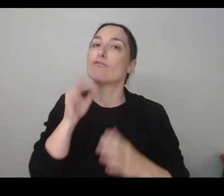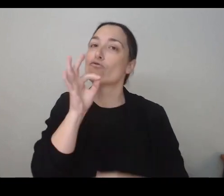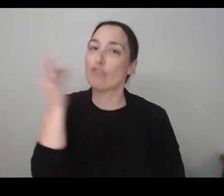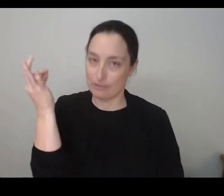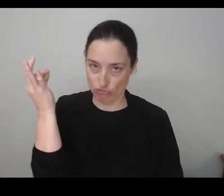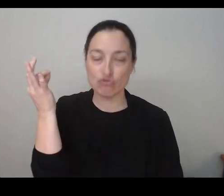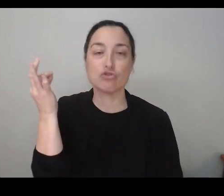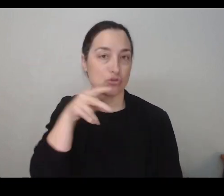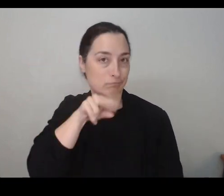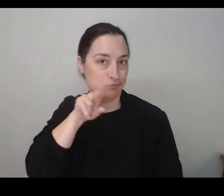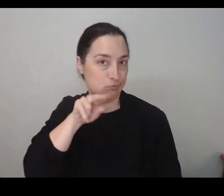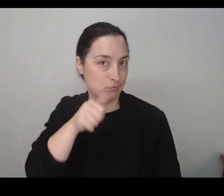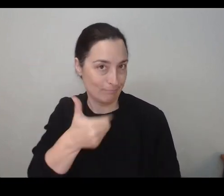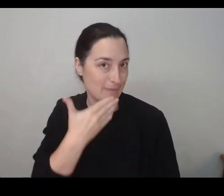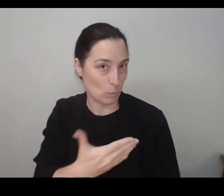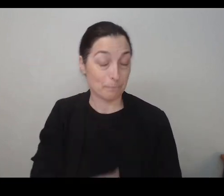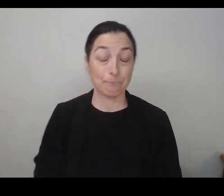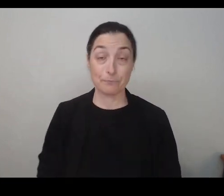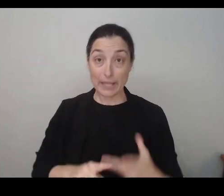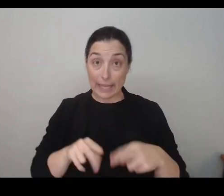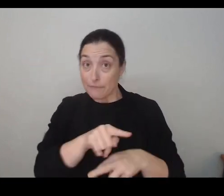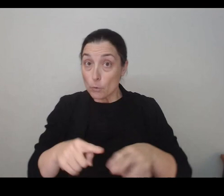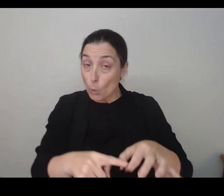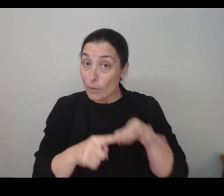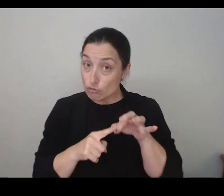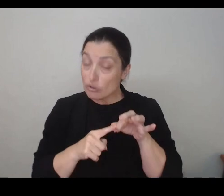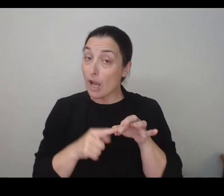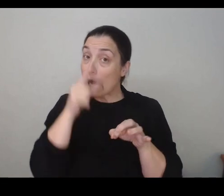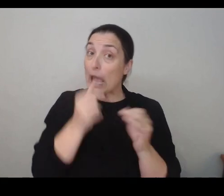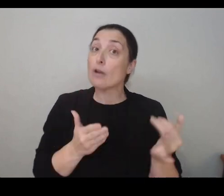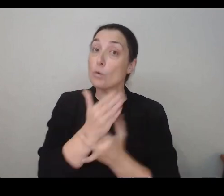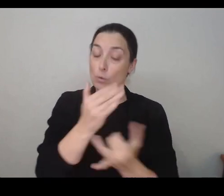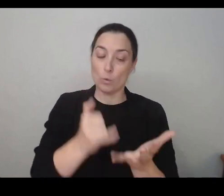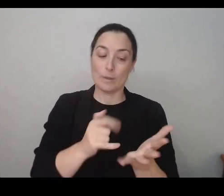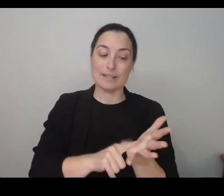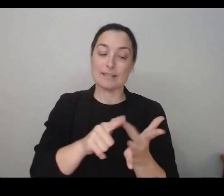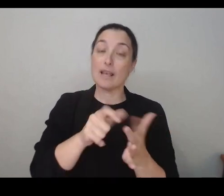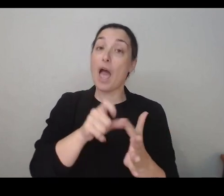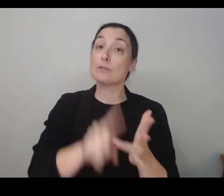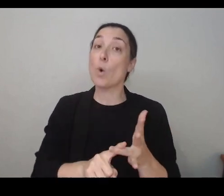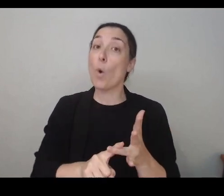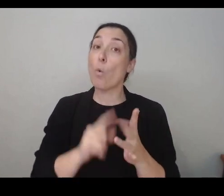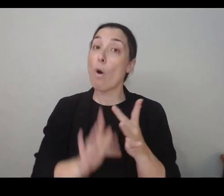Just a reminder that if you have a question, you can submit it via our Slido, online Q&A platform.